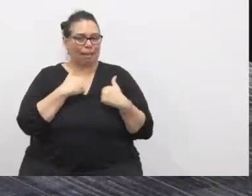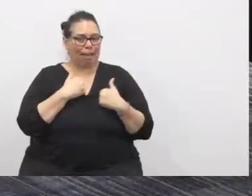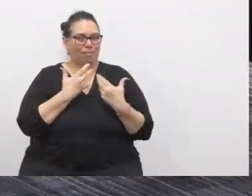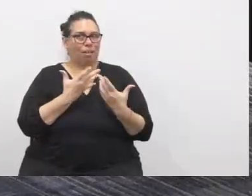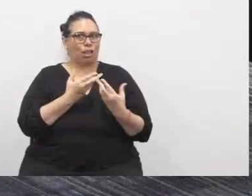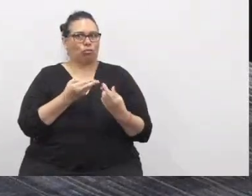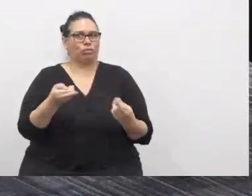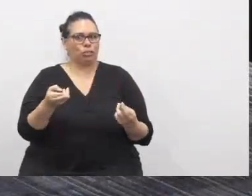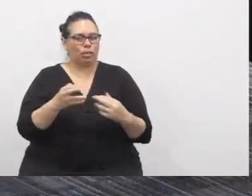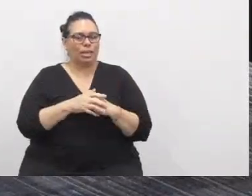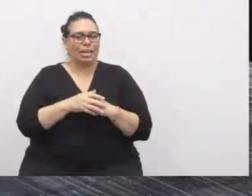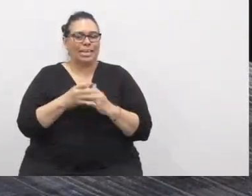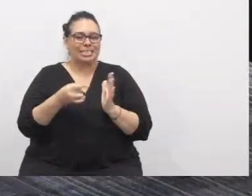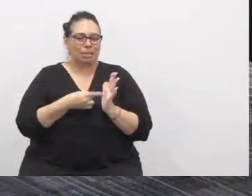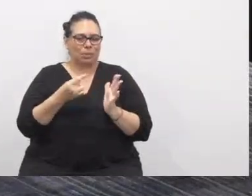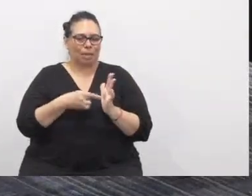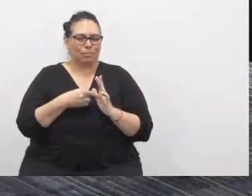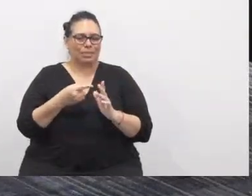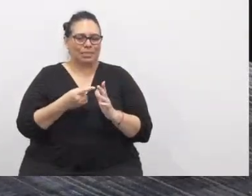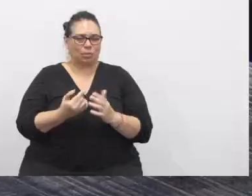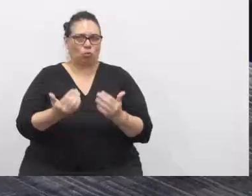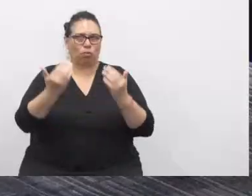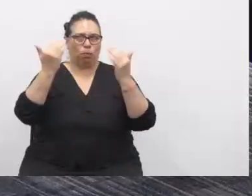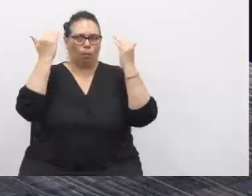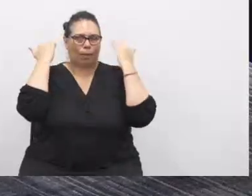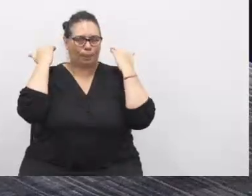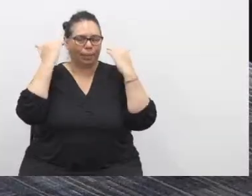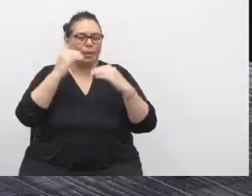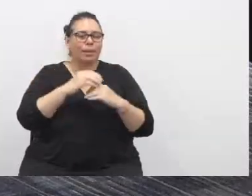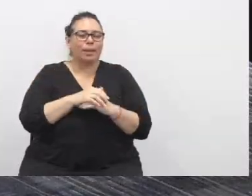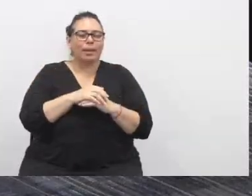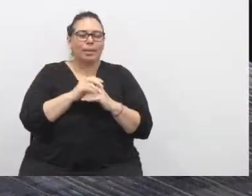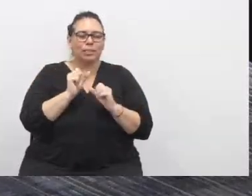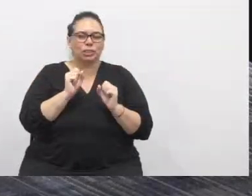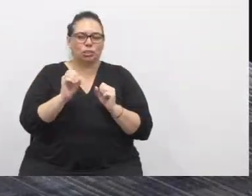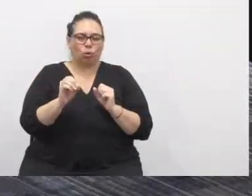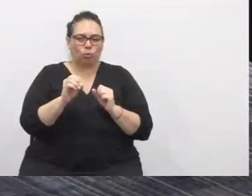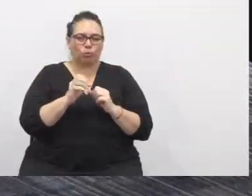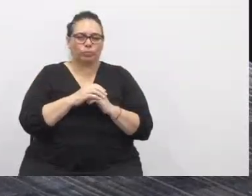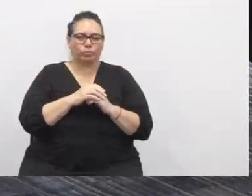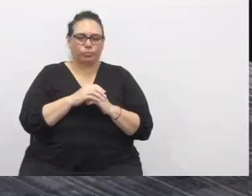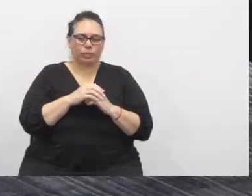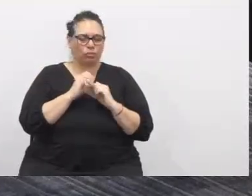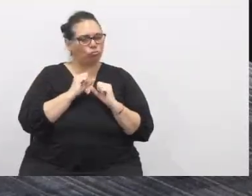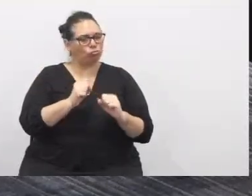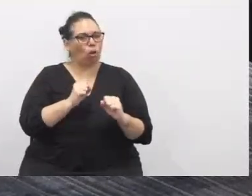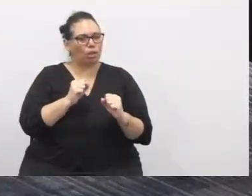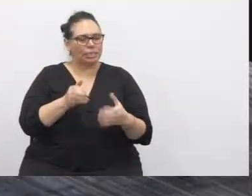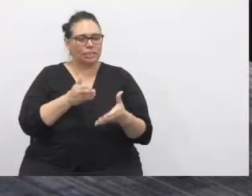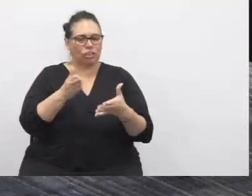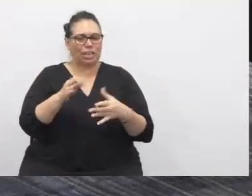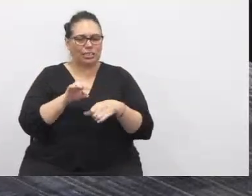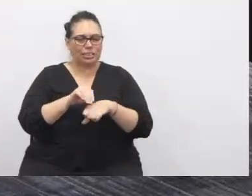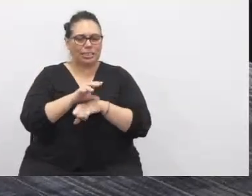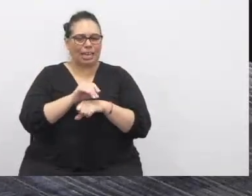and probably sometimes to the point of overwhelm. So I really strongly suggest with counselors and principals